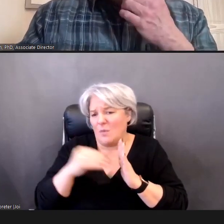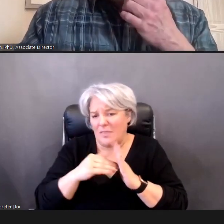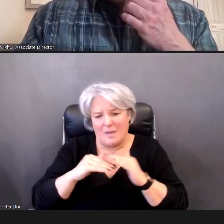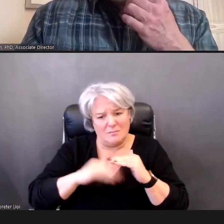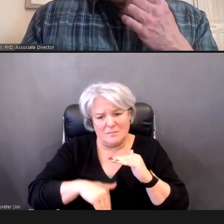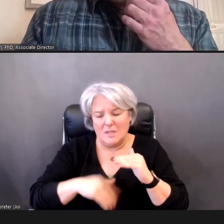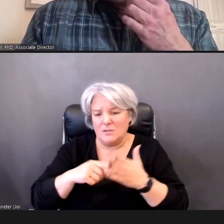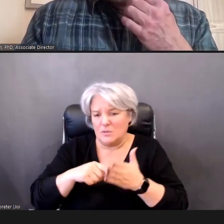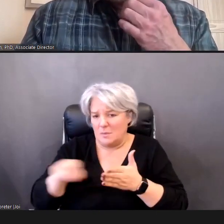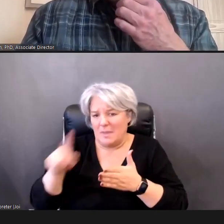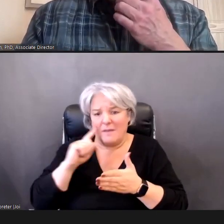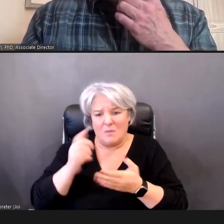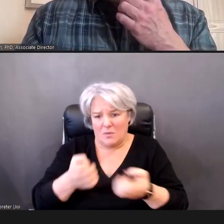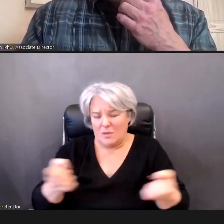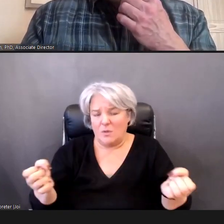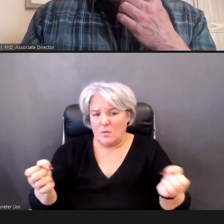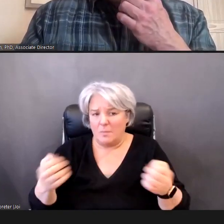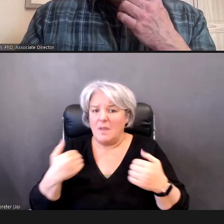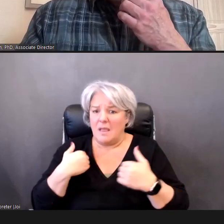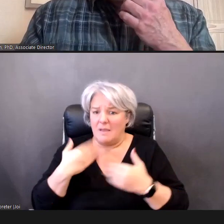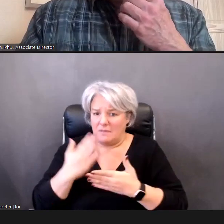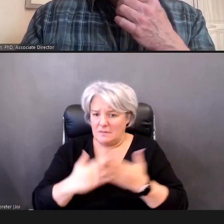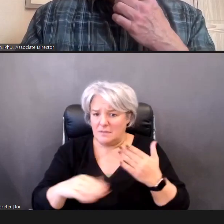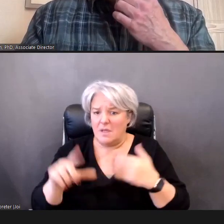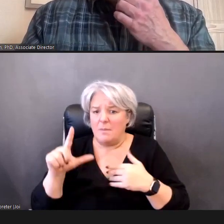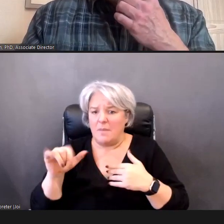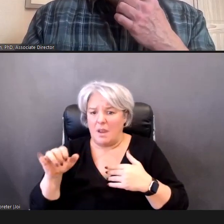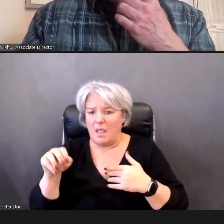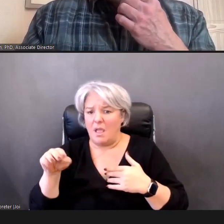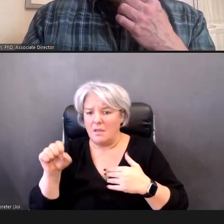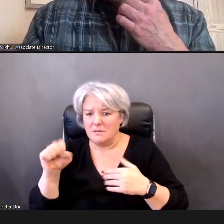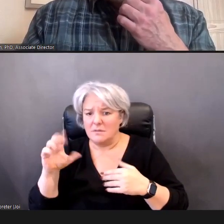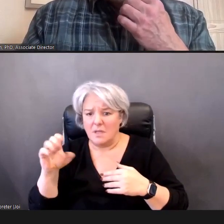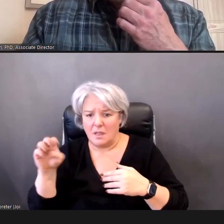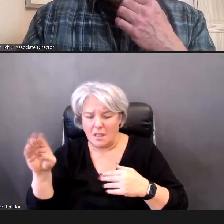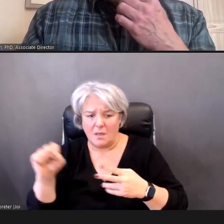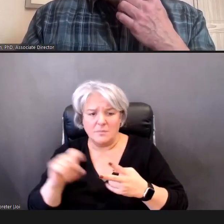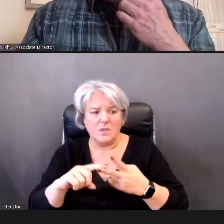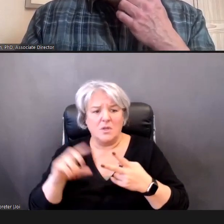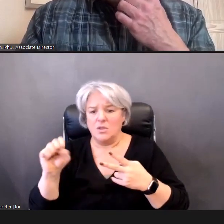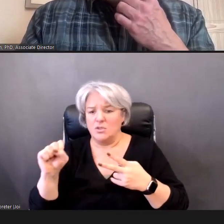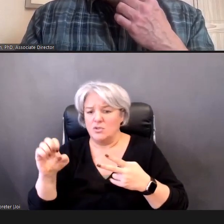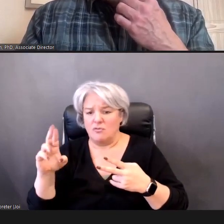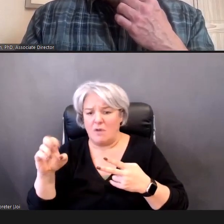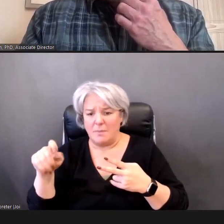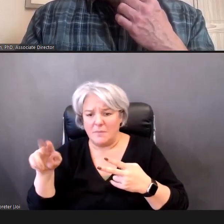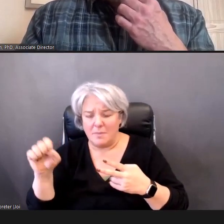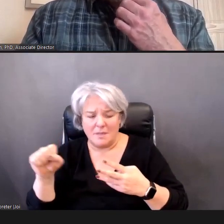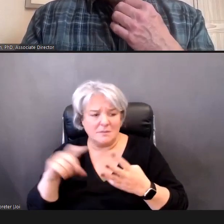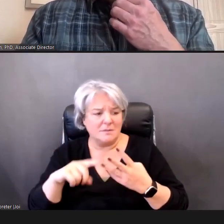equipment we've had Lion Clubs and S